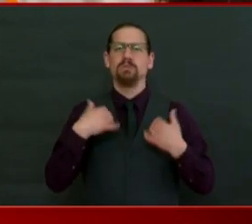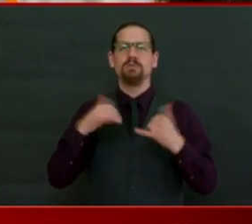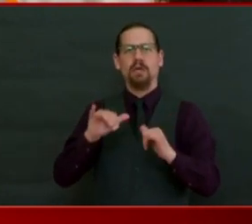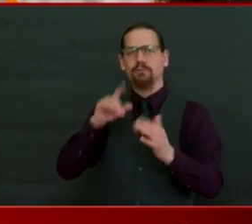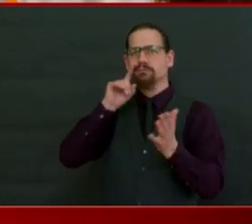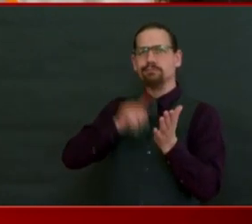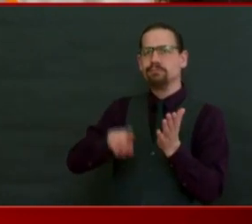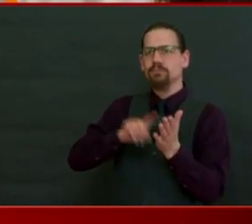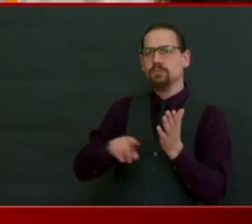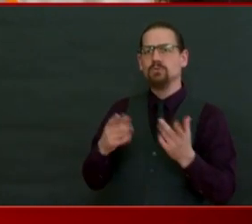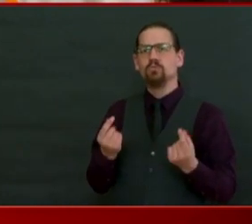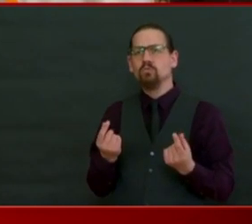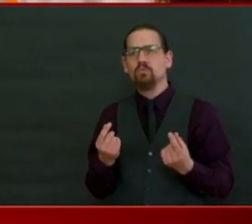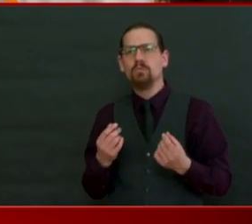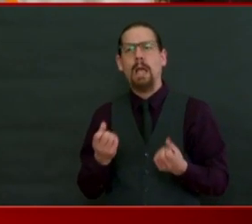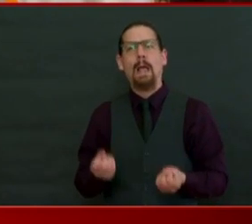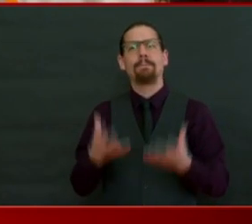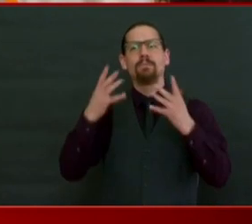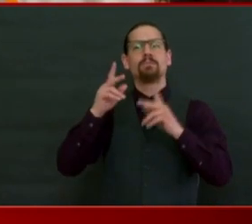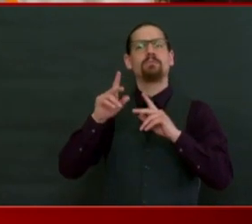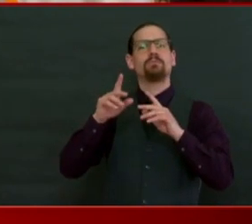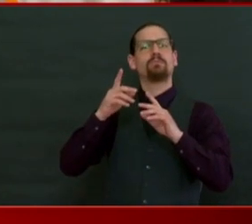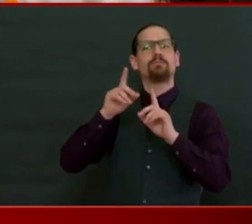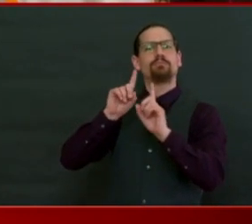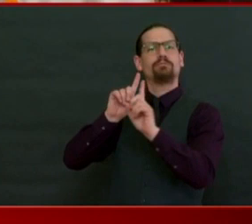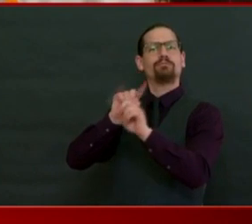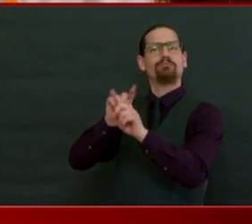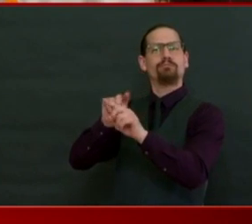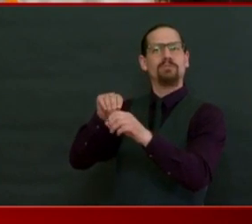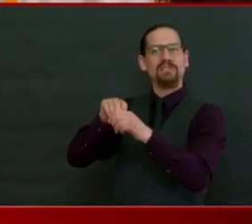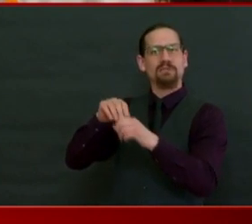MANY PEOPLE HAVE SPOKEN OF THE LOSS OF SMELL THAT HAS OCCURRED